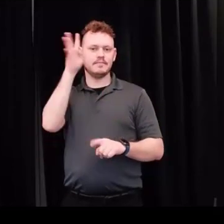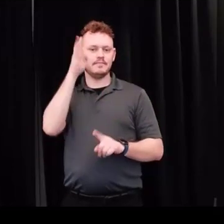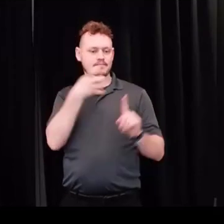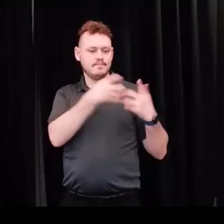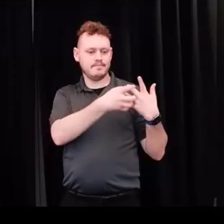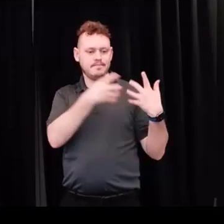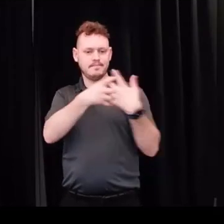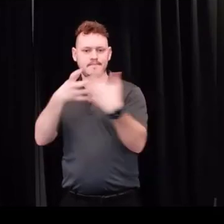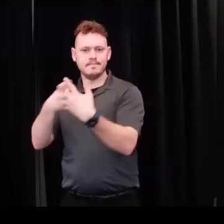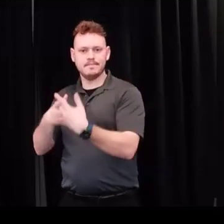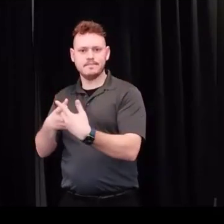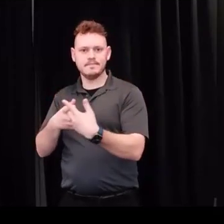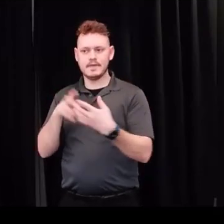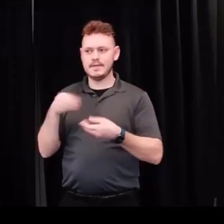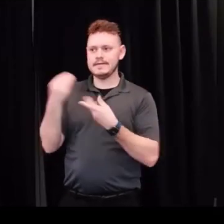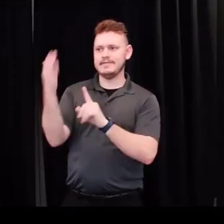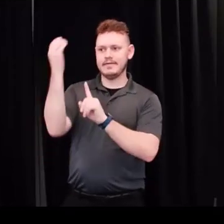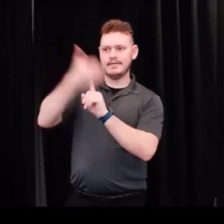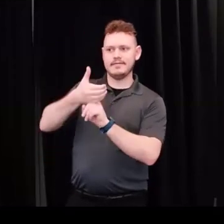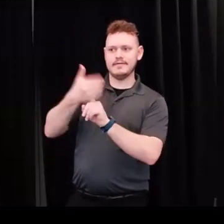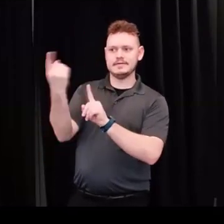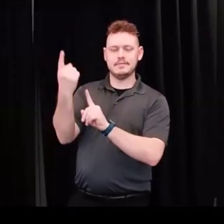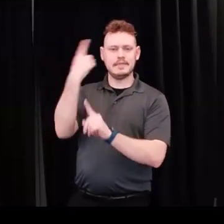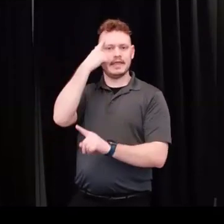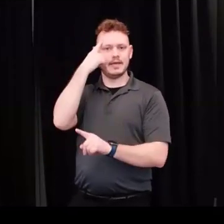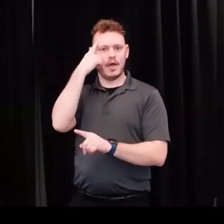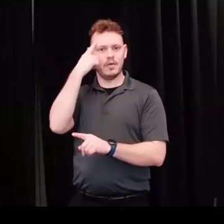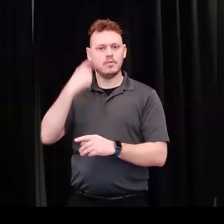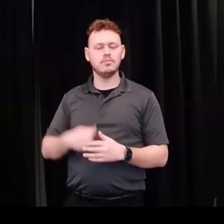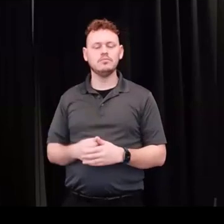gave them something to think about. And then the other thing you want to be aware of is updating